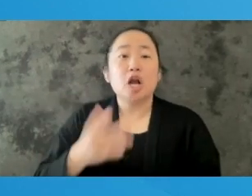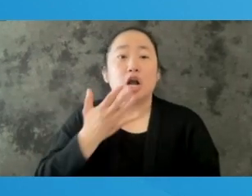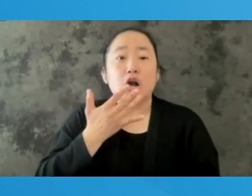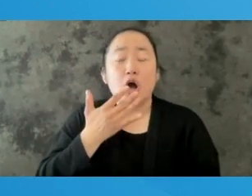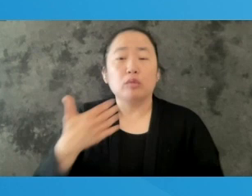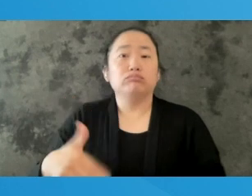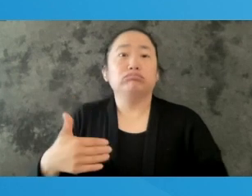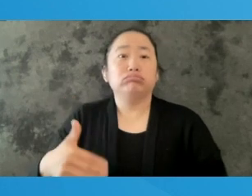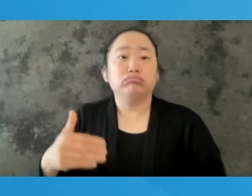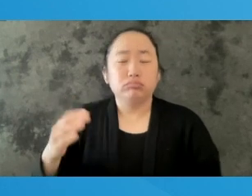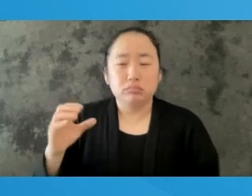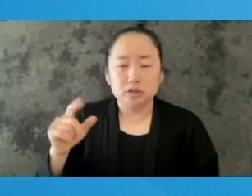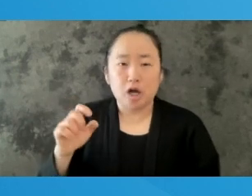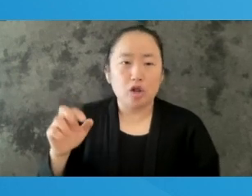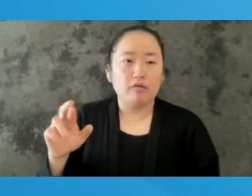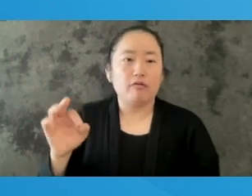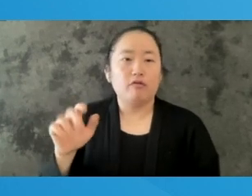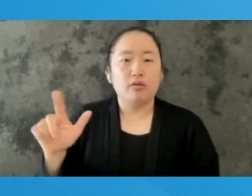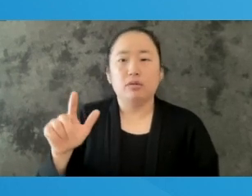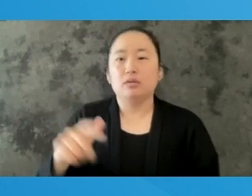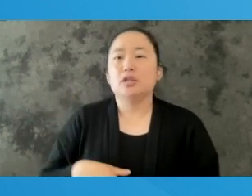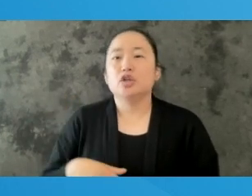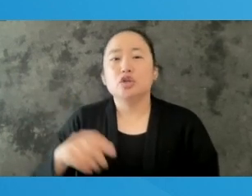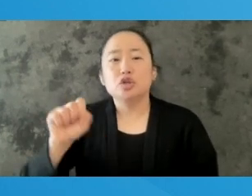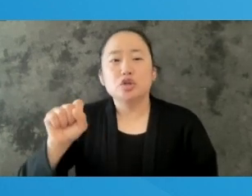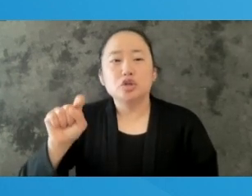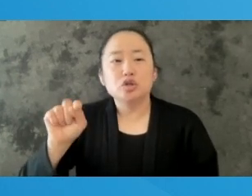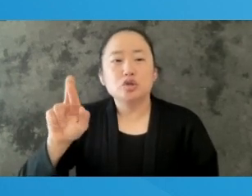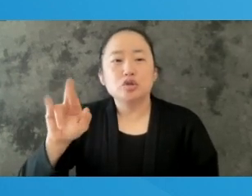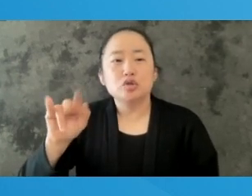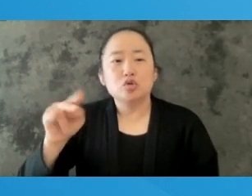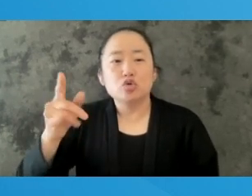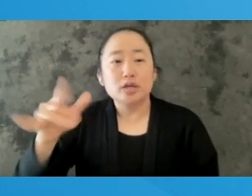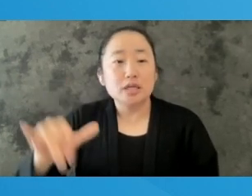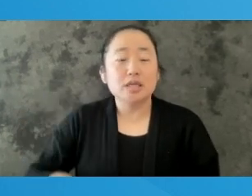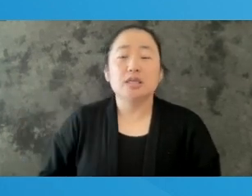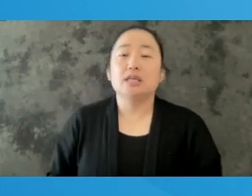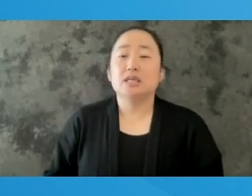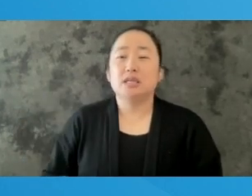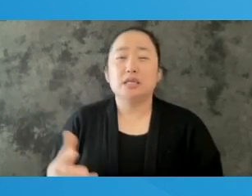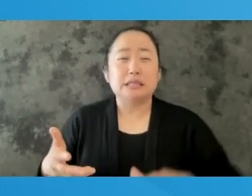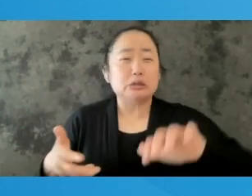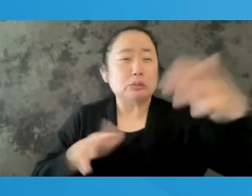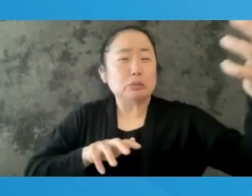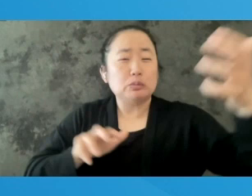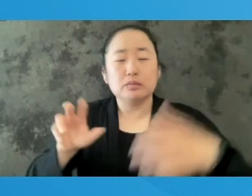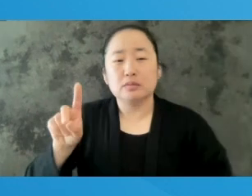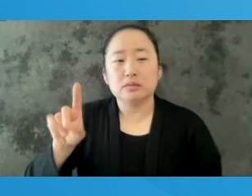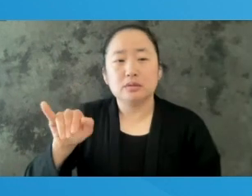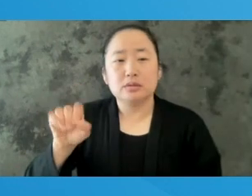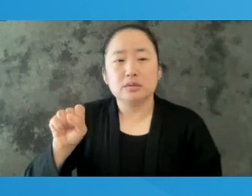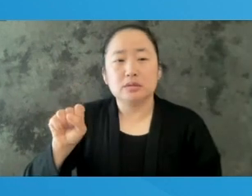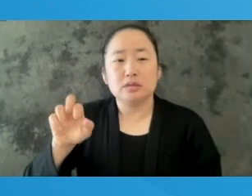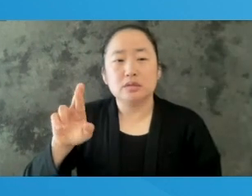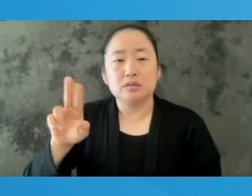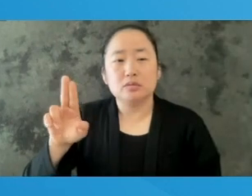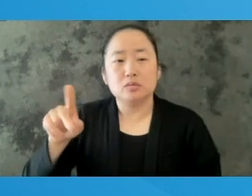Colorful, stringy. Disruption.